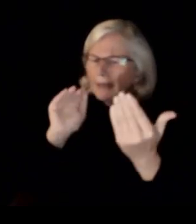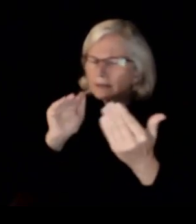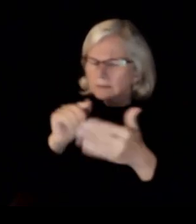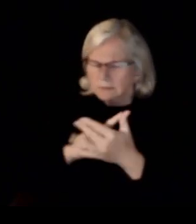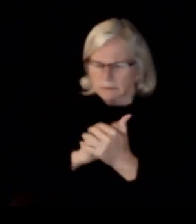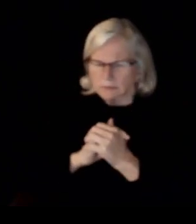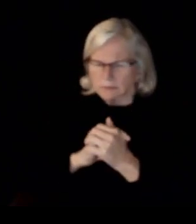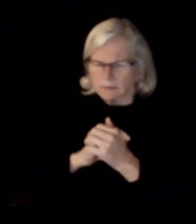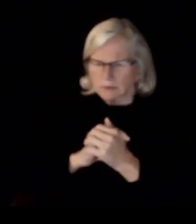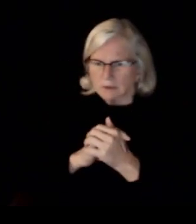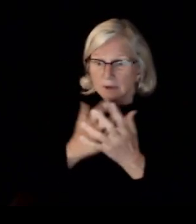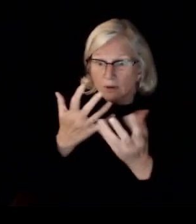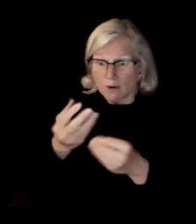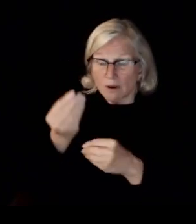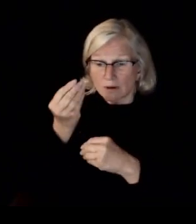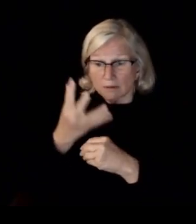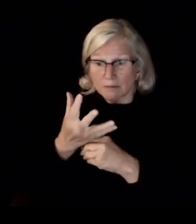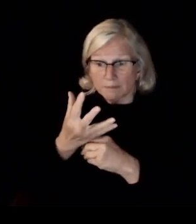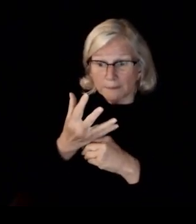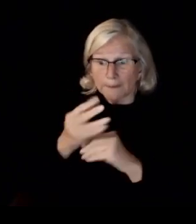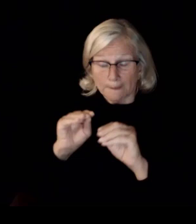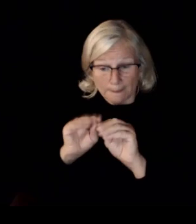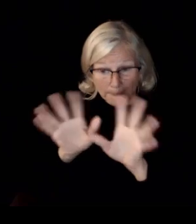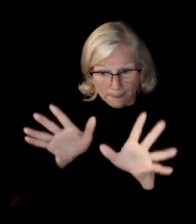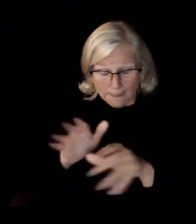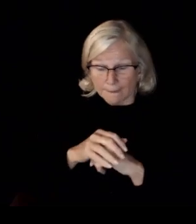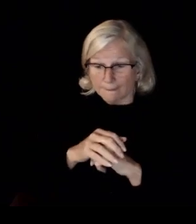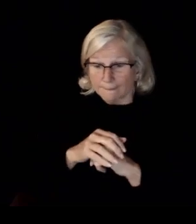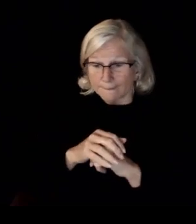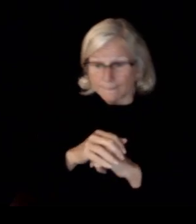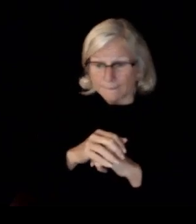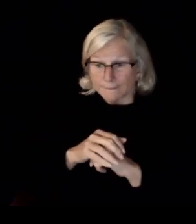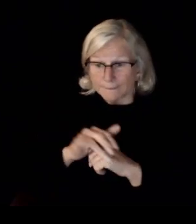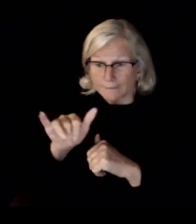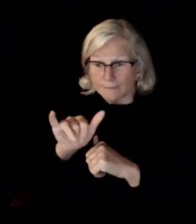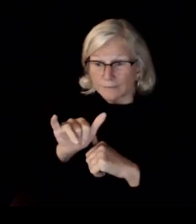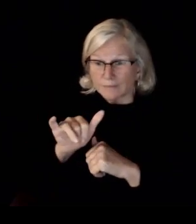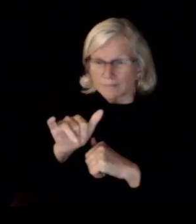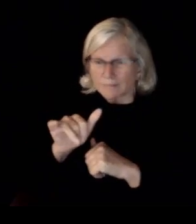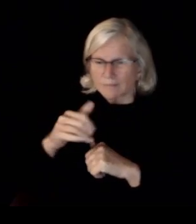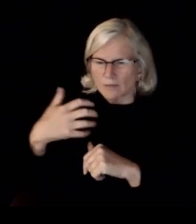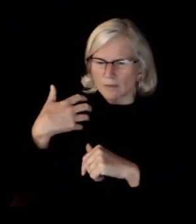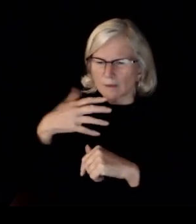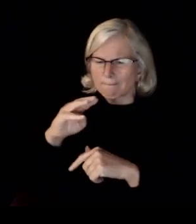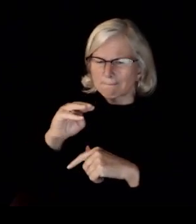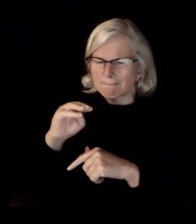that and then just to add to what the Commissioner said yes we had heard that comment about Minneapolis